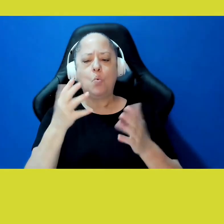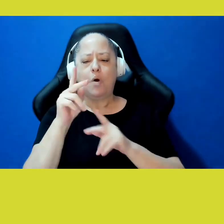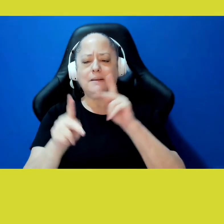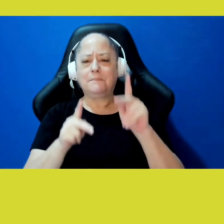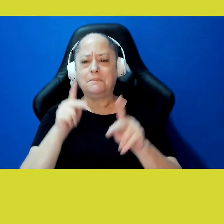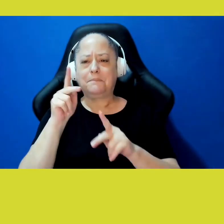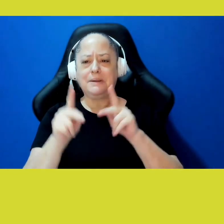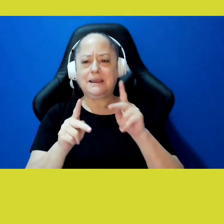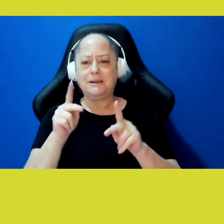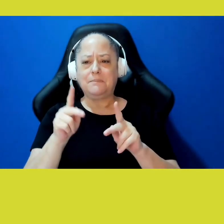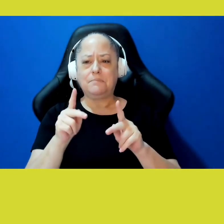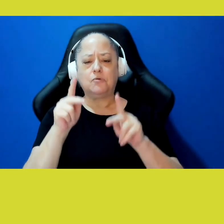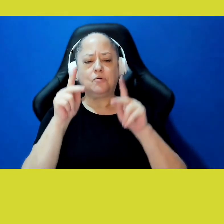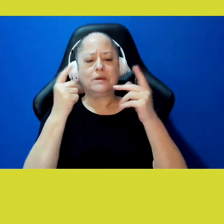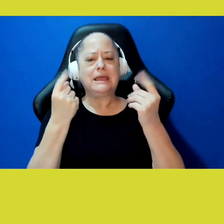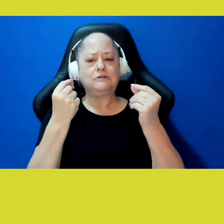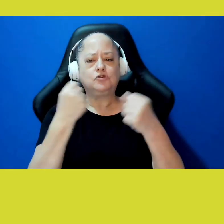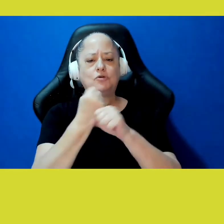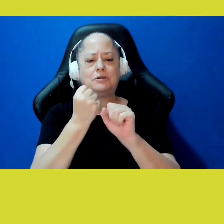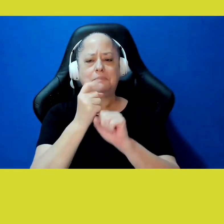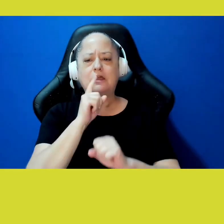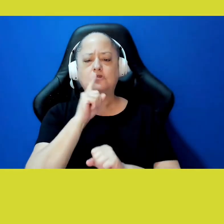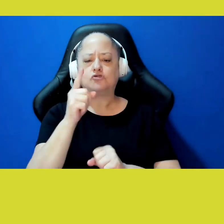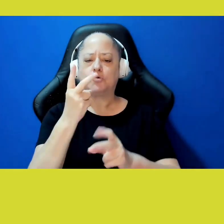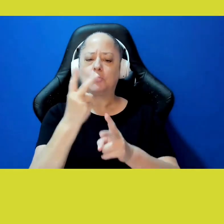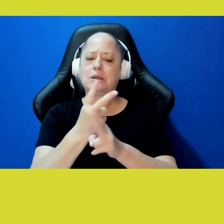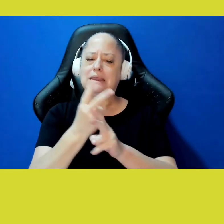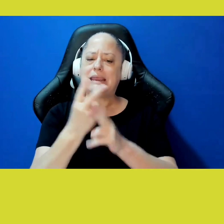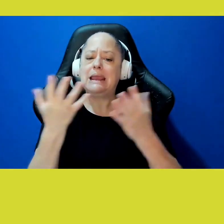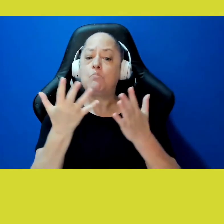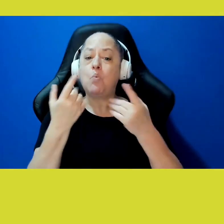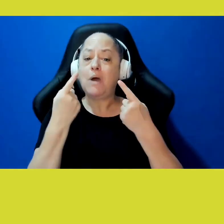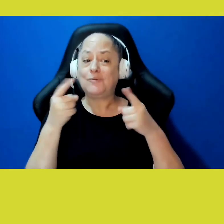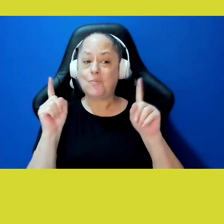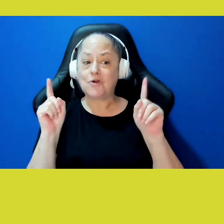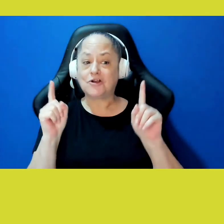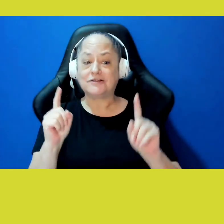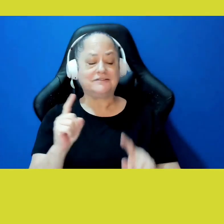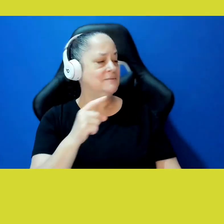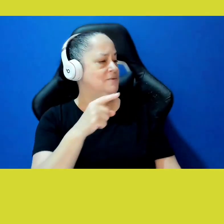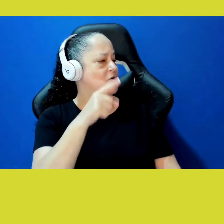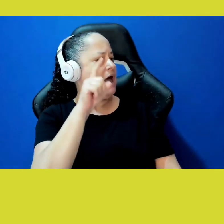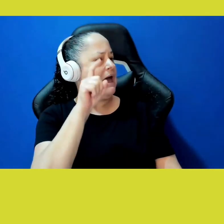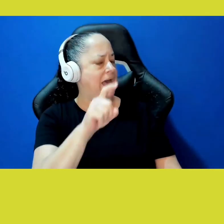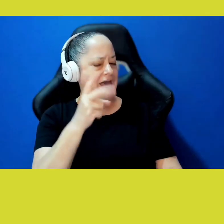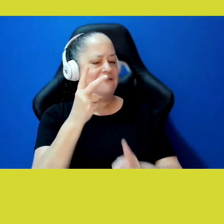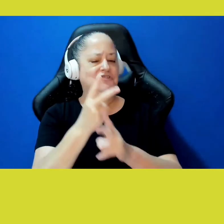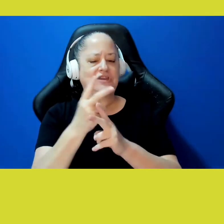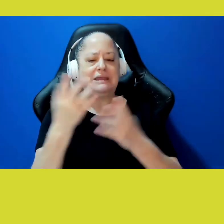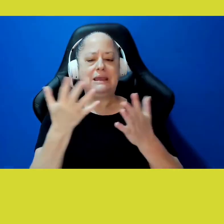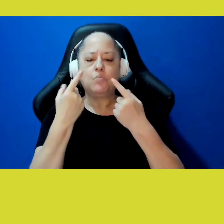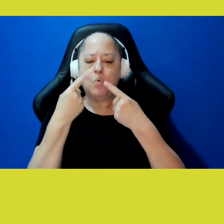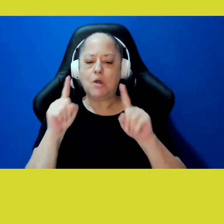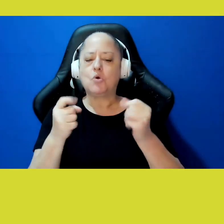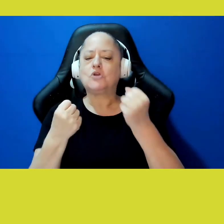can do to make sure that we keep what works? We have to keep what works by keep advocating for what works.